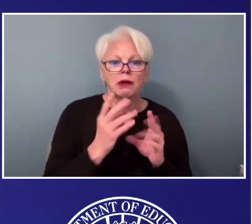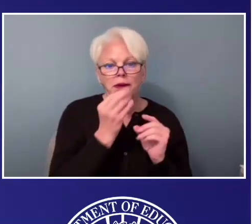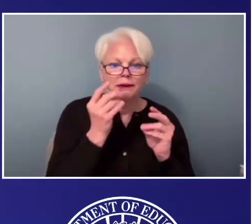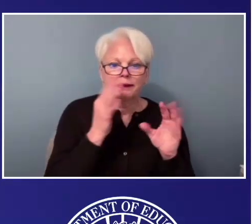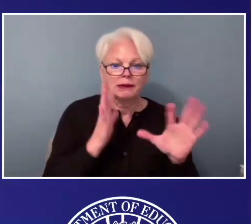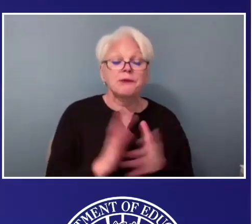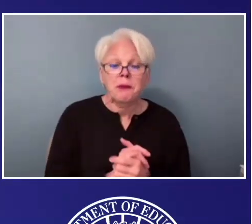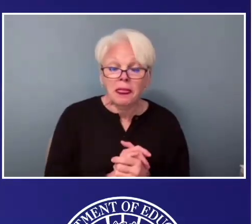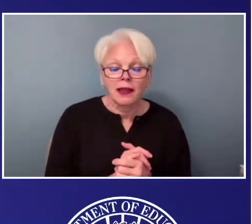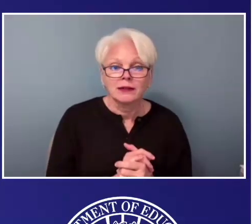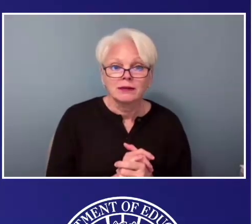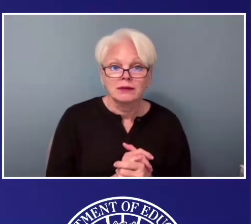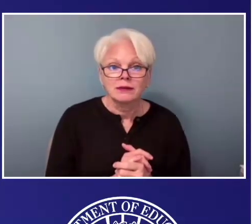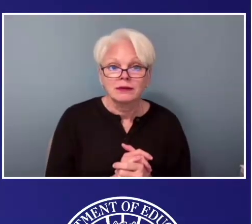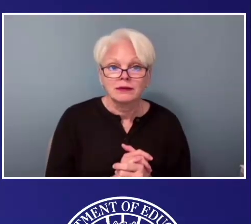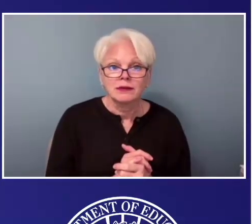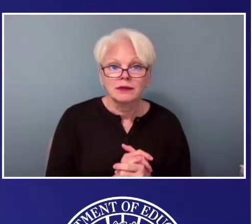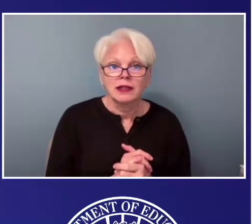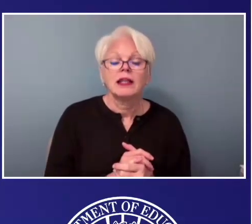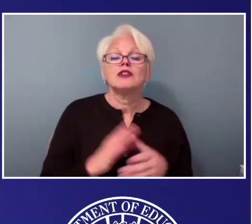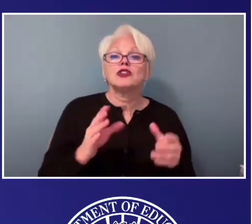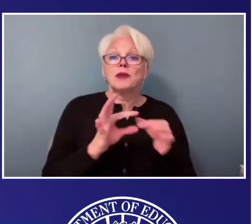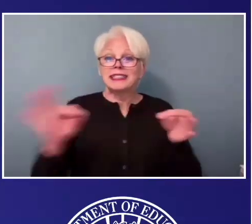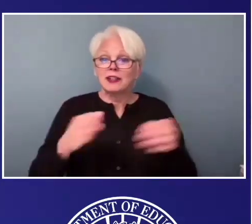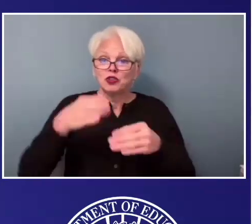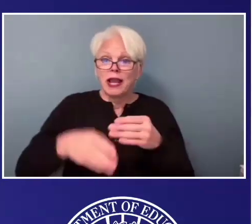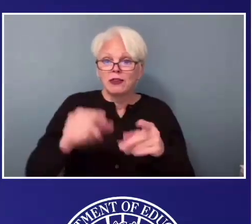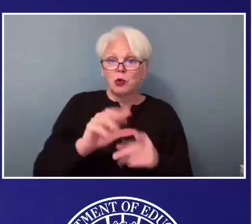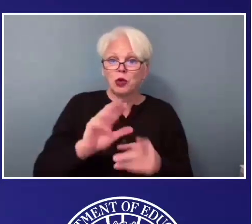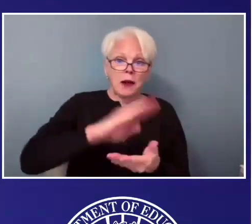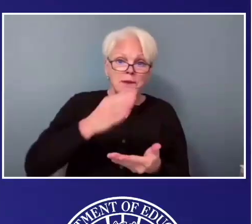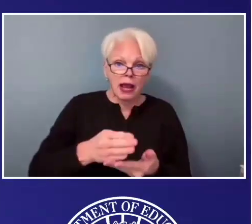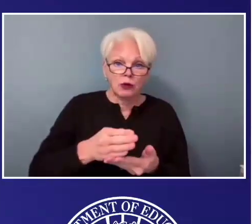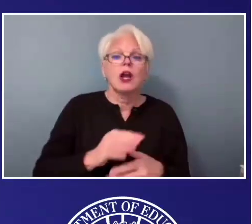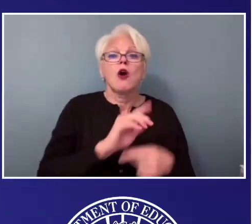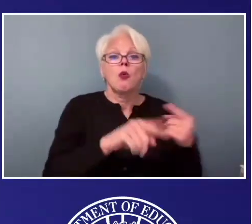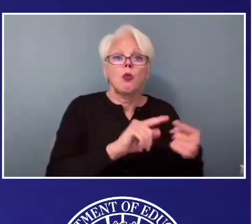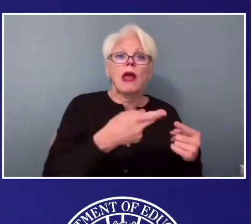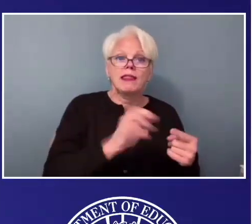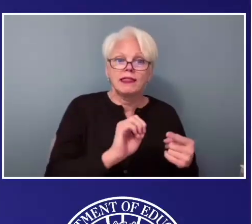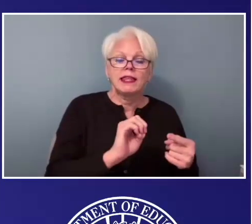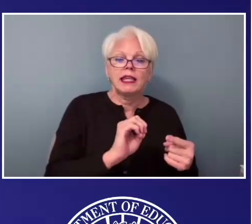so it ends at amount. So when the borrower initially enters the